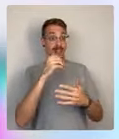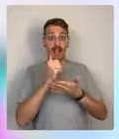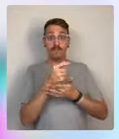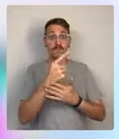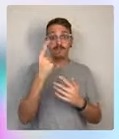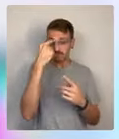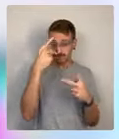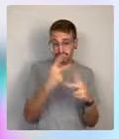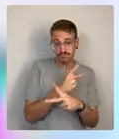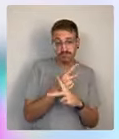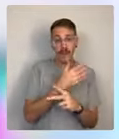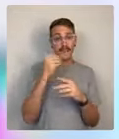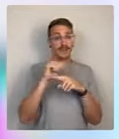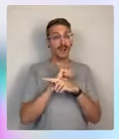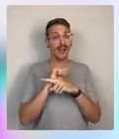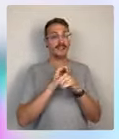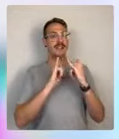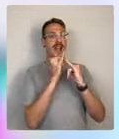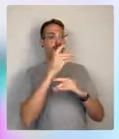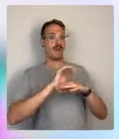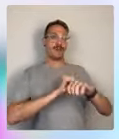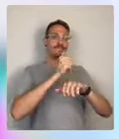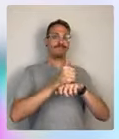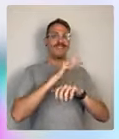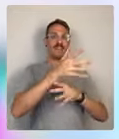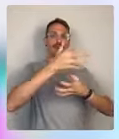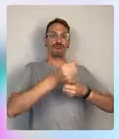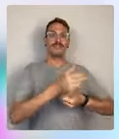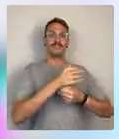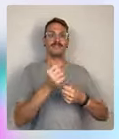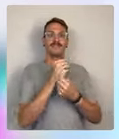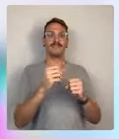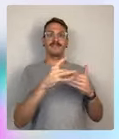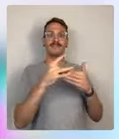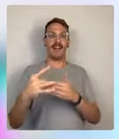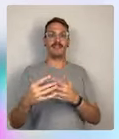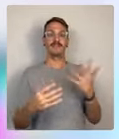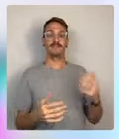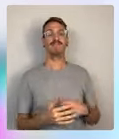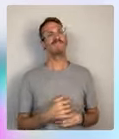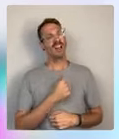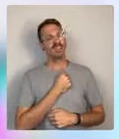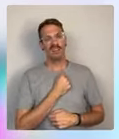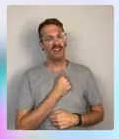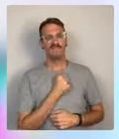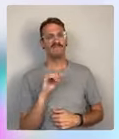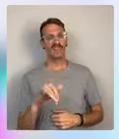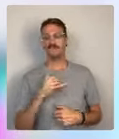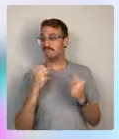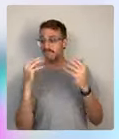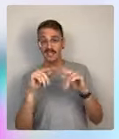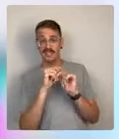and really help them think through best practices and how they should be forming their trust and safety guidance. - I love that. There's so many teams that are involved